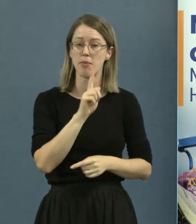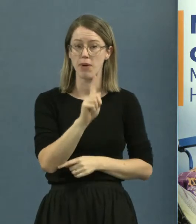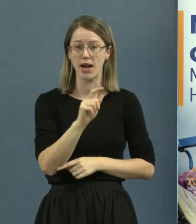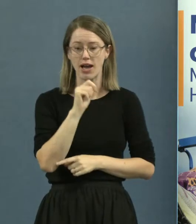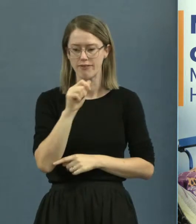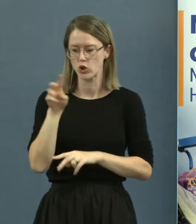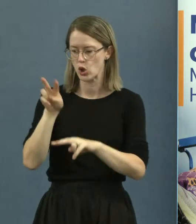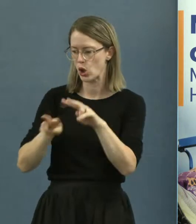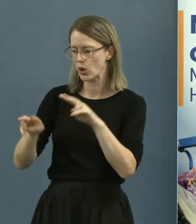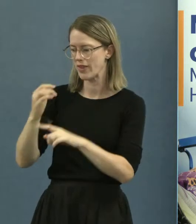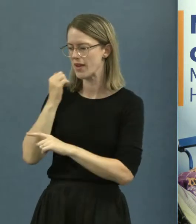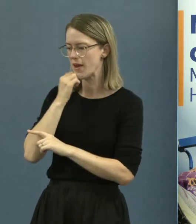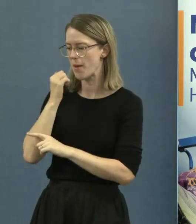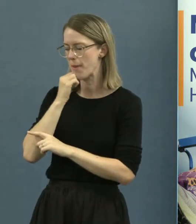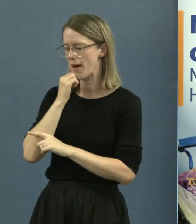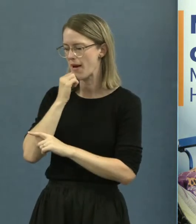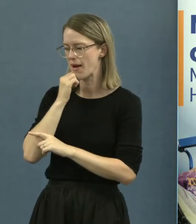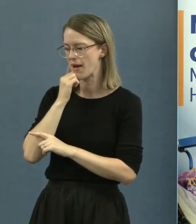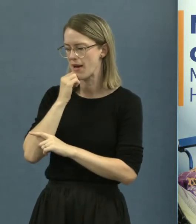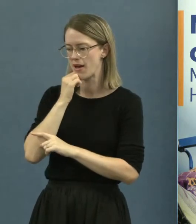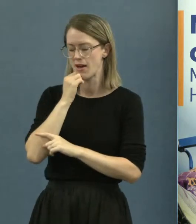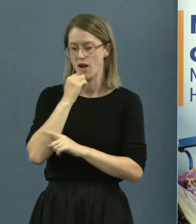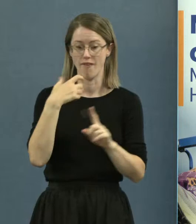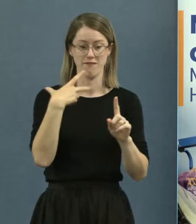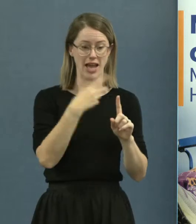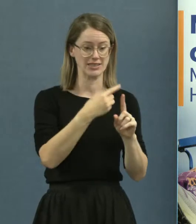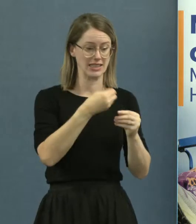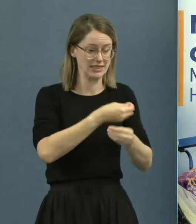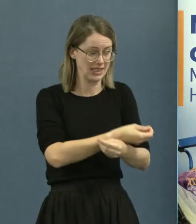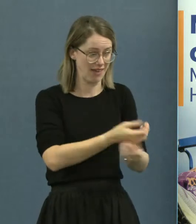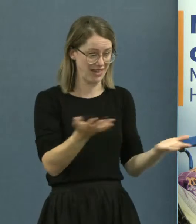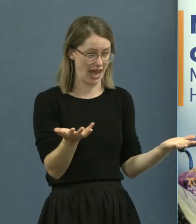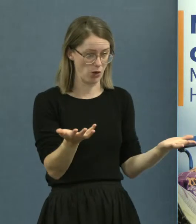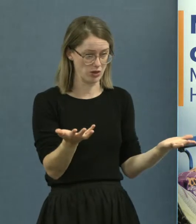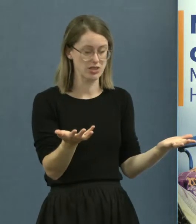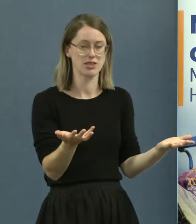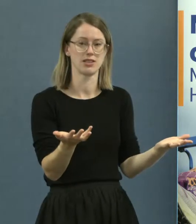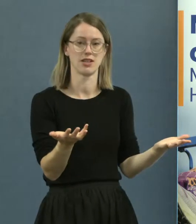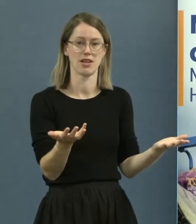you look at the number of vaccines that have been given,